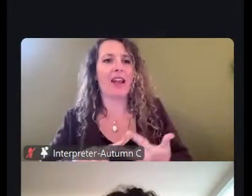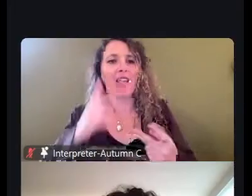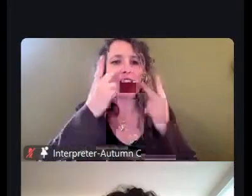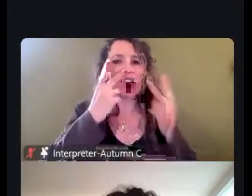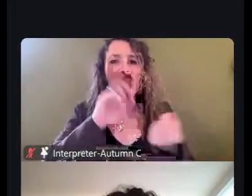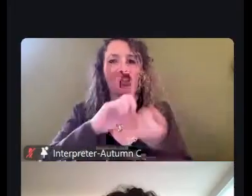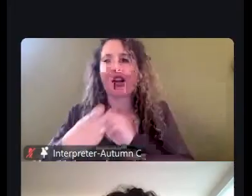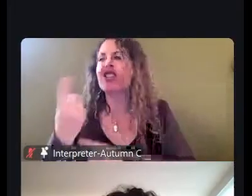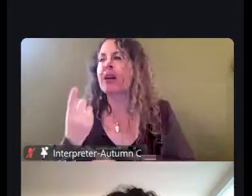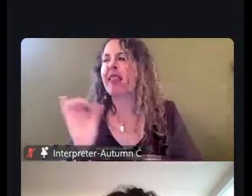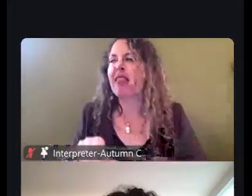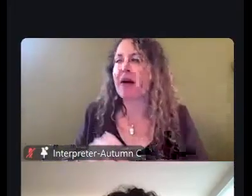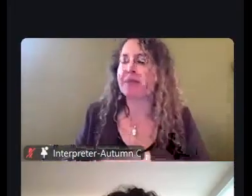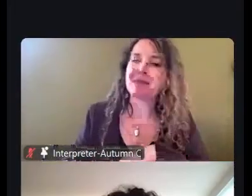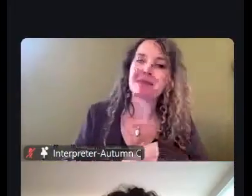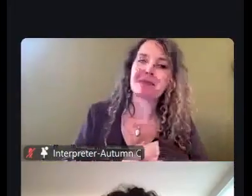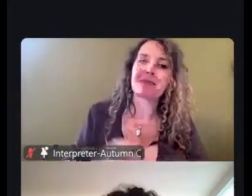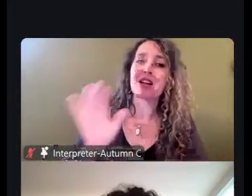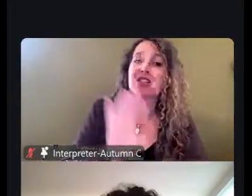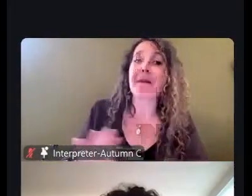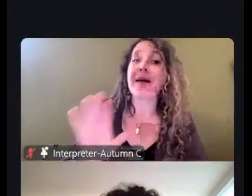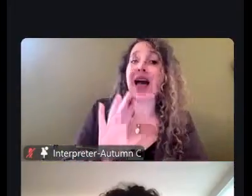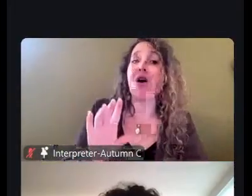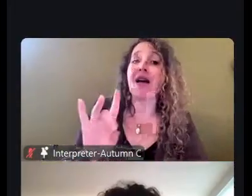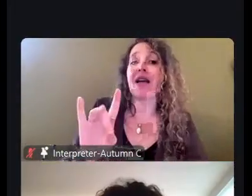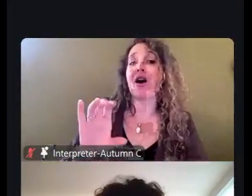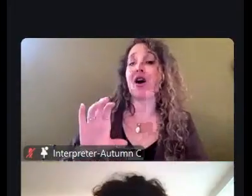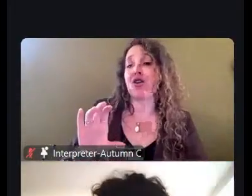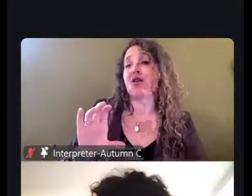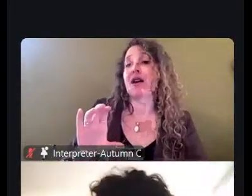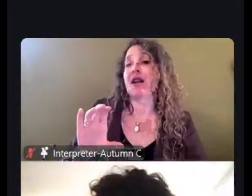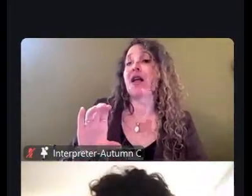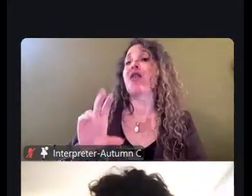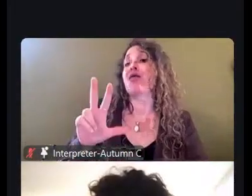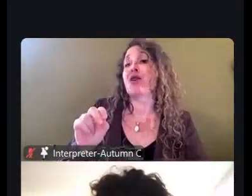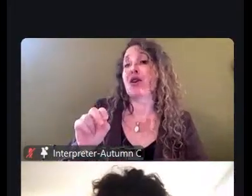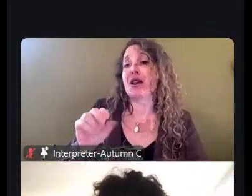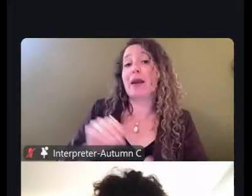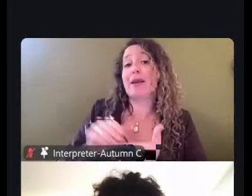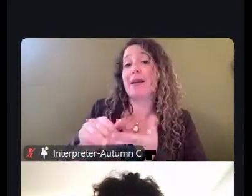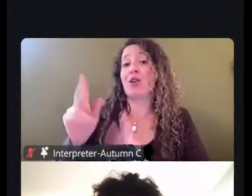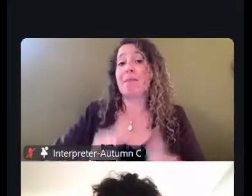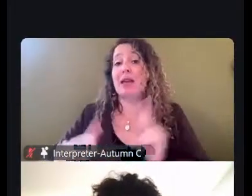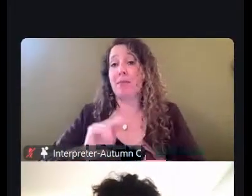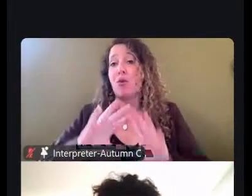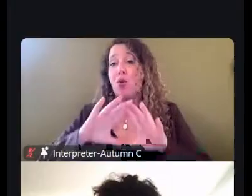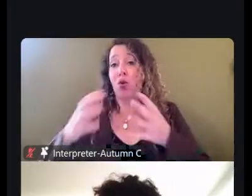So there are about 830 million people globally according to the World Health Organization.